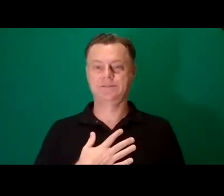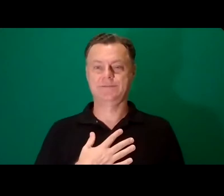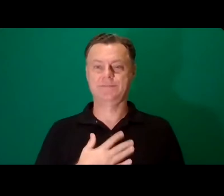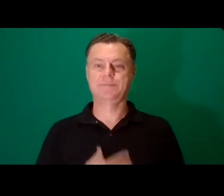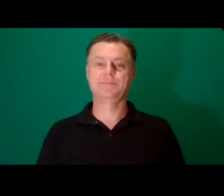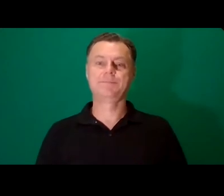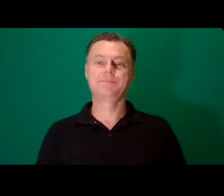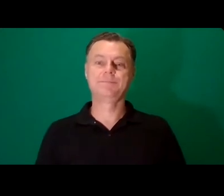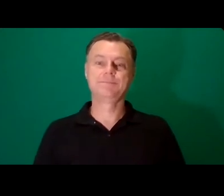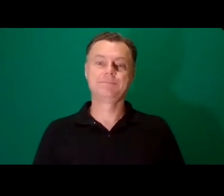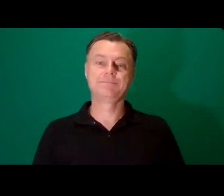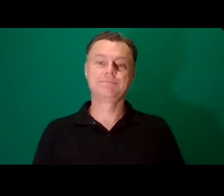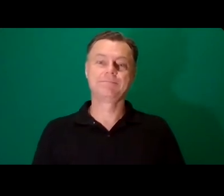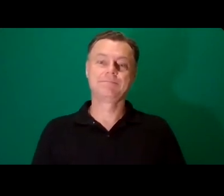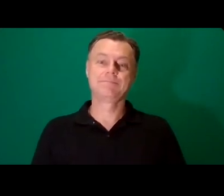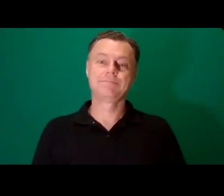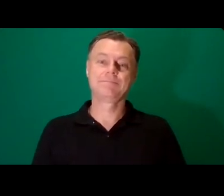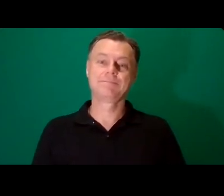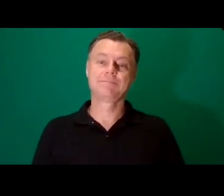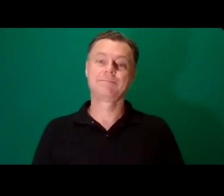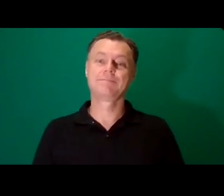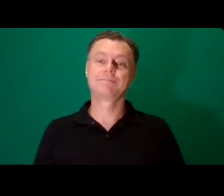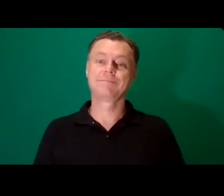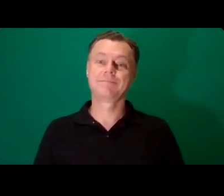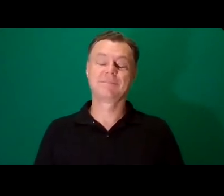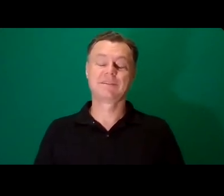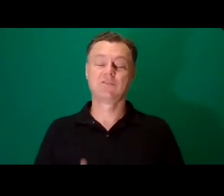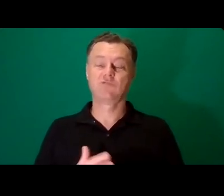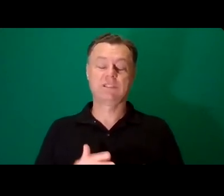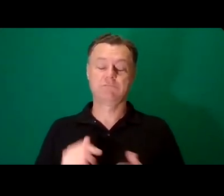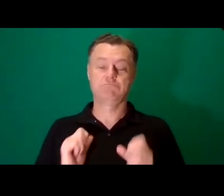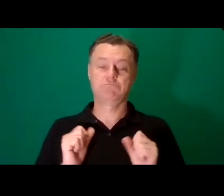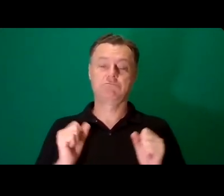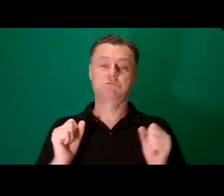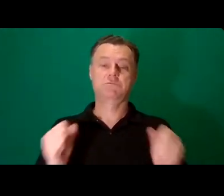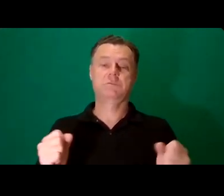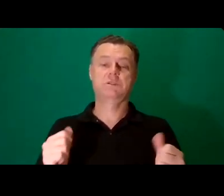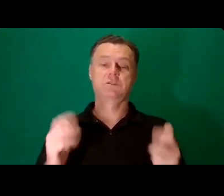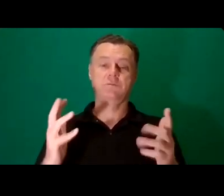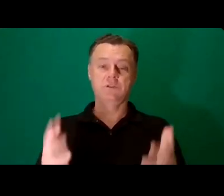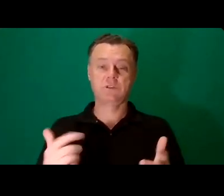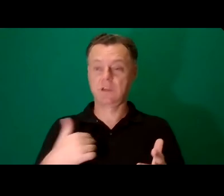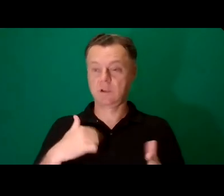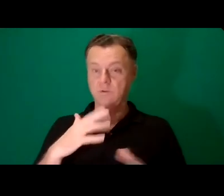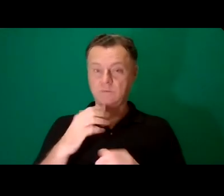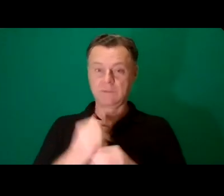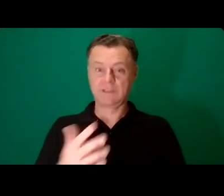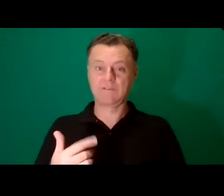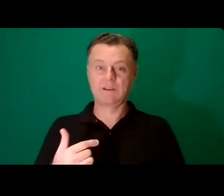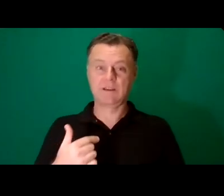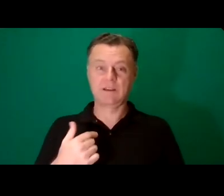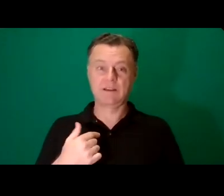and it basically just shocked me so much because I couldn't believe that I had got to that